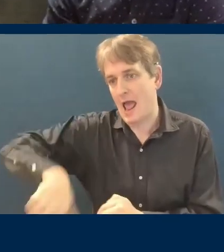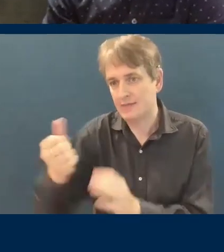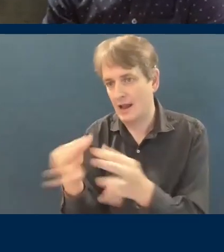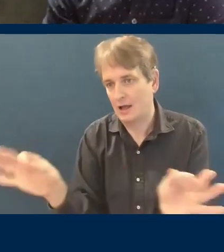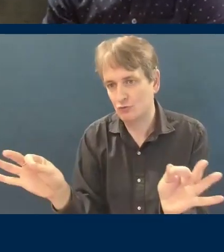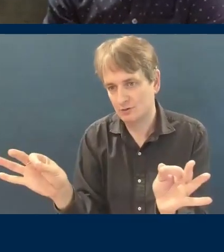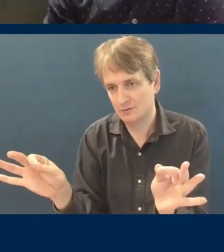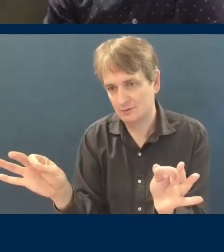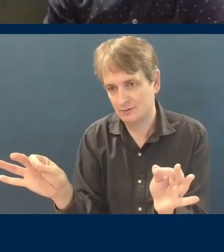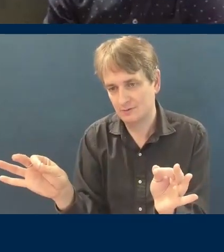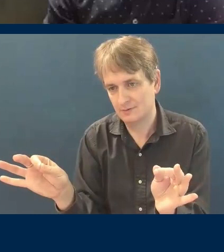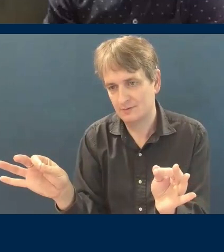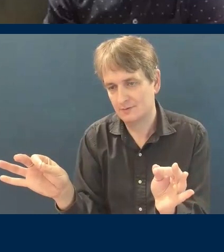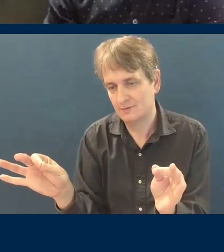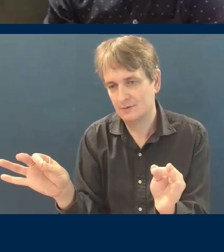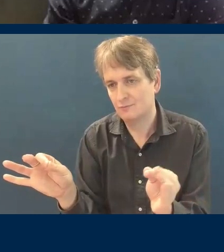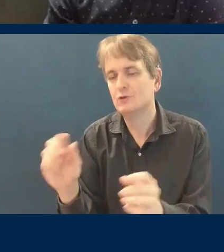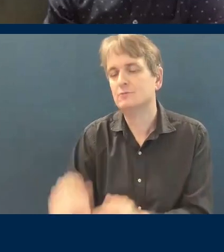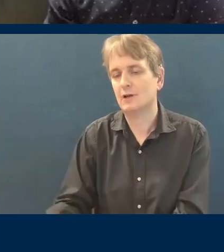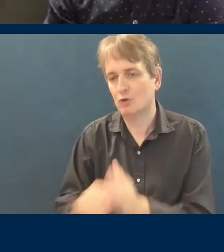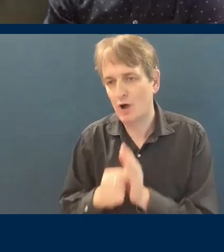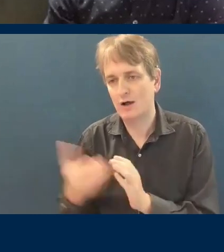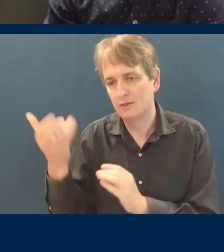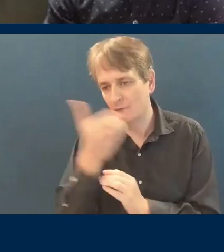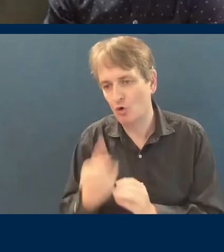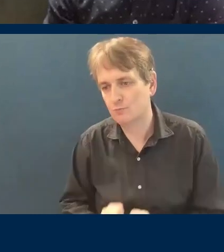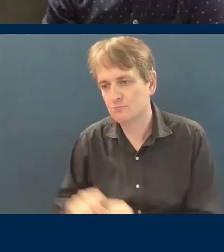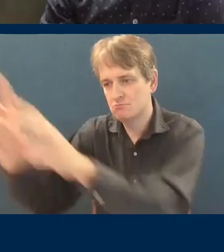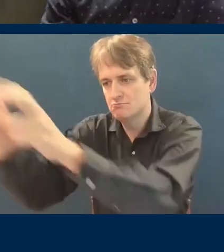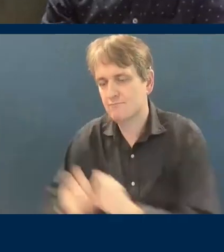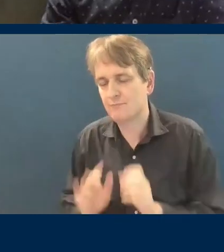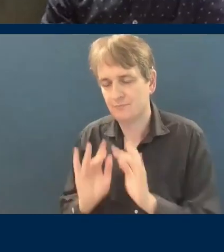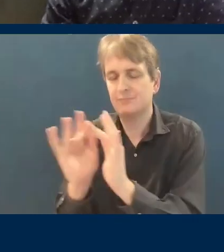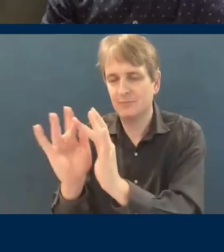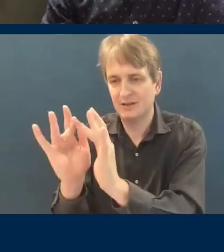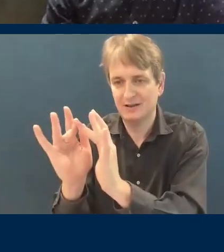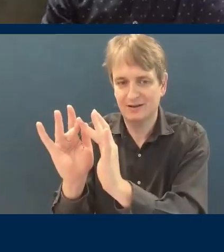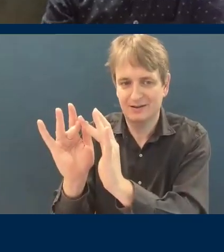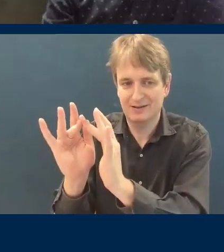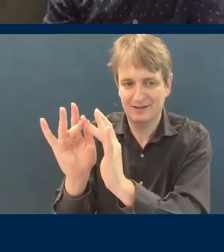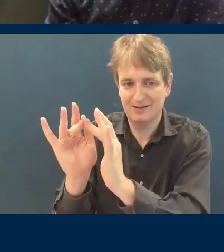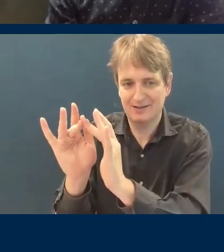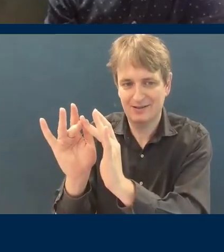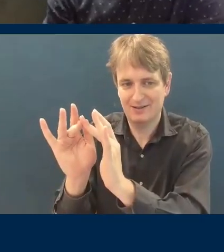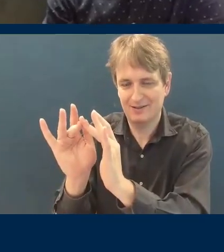And so if you're running any other language. it requires the phone to be able to communicate with the cloud.